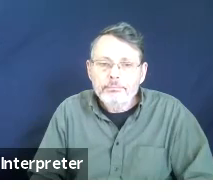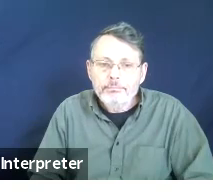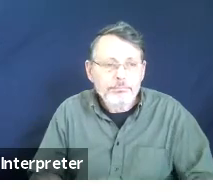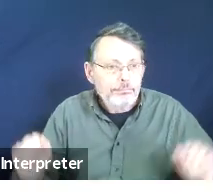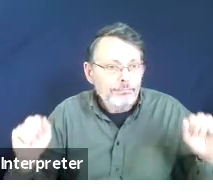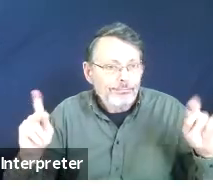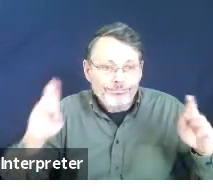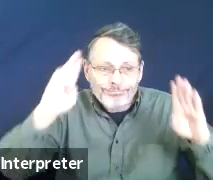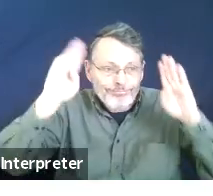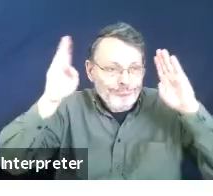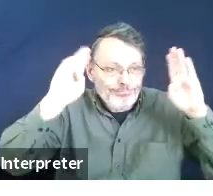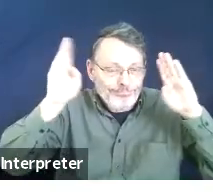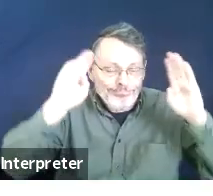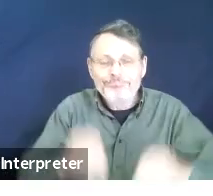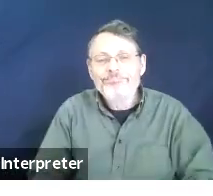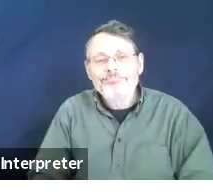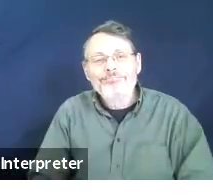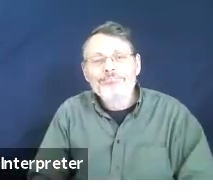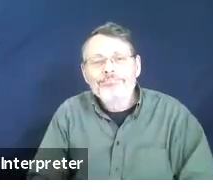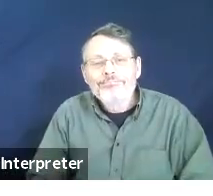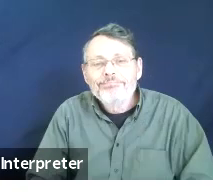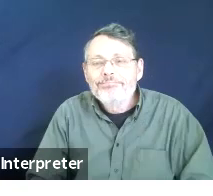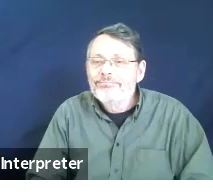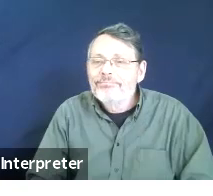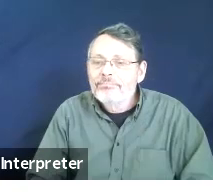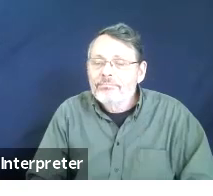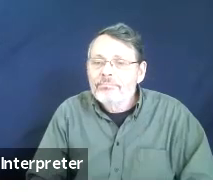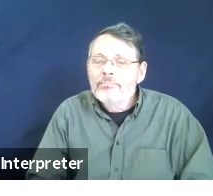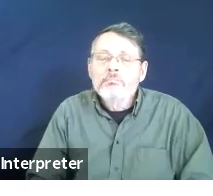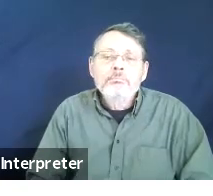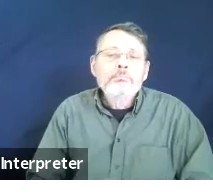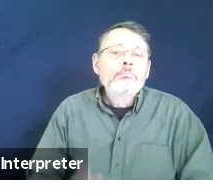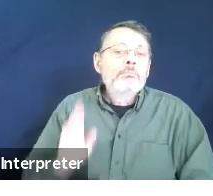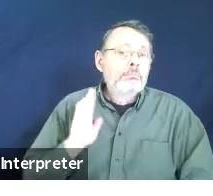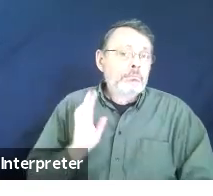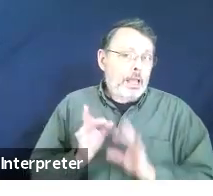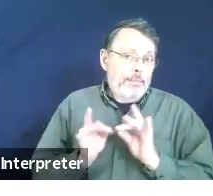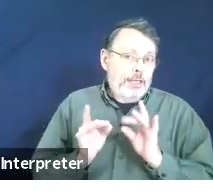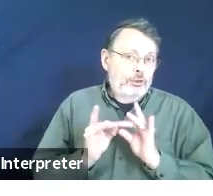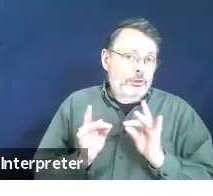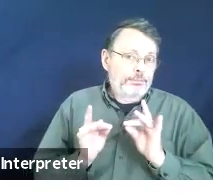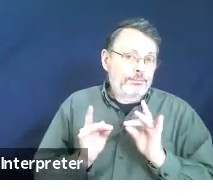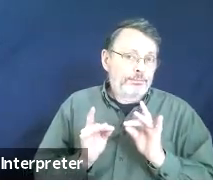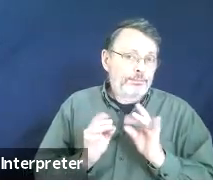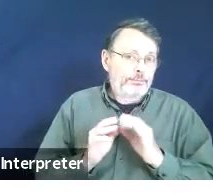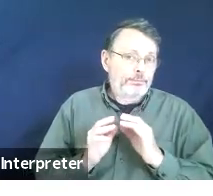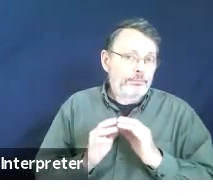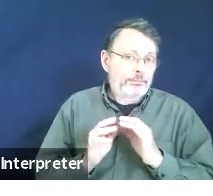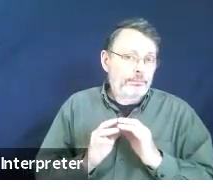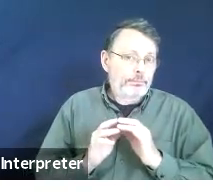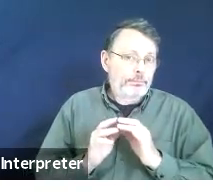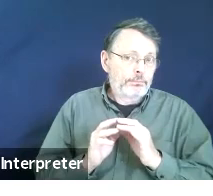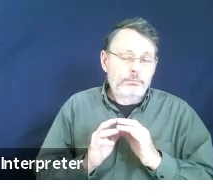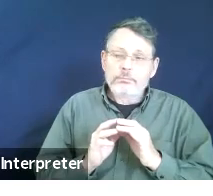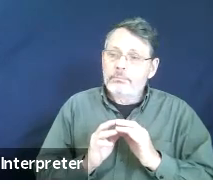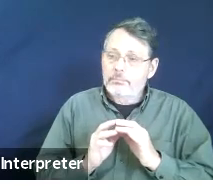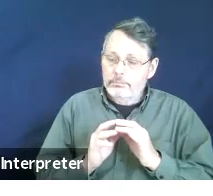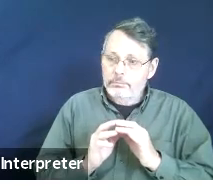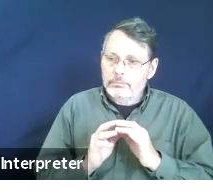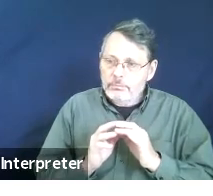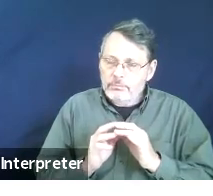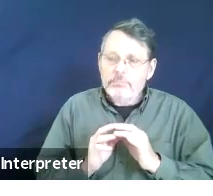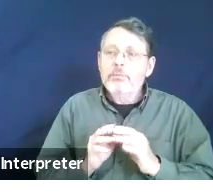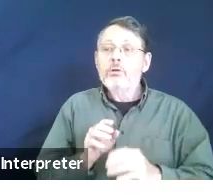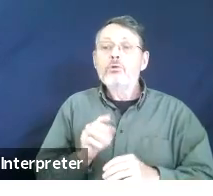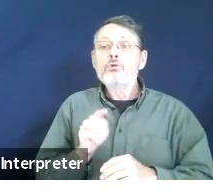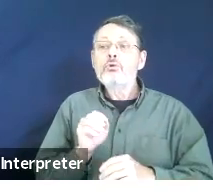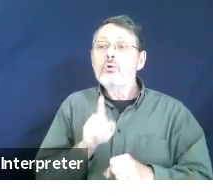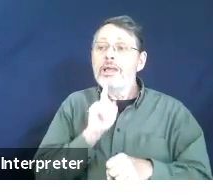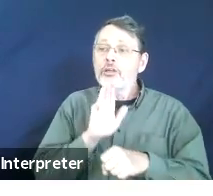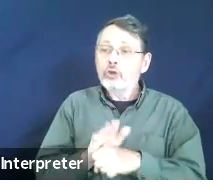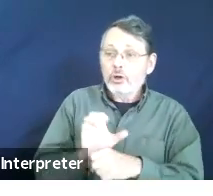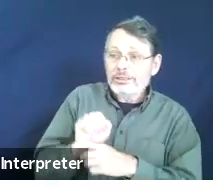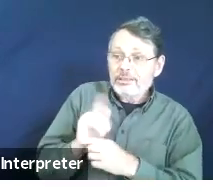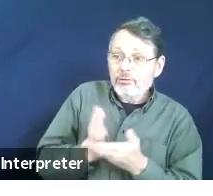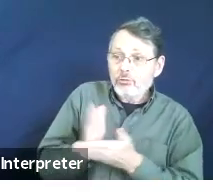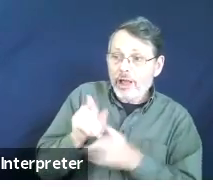Hi, everyone! So I mentioned the insuring civil rights during the COVID 19 response, I believe,